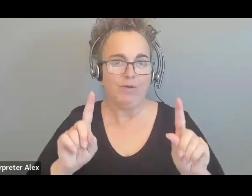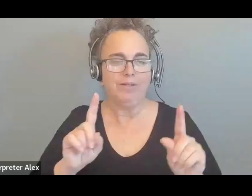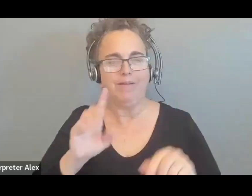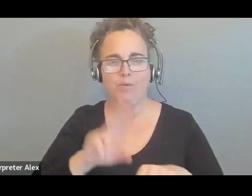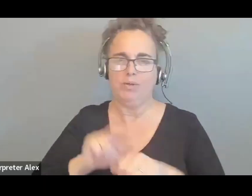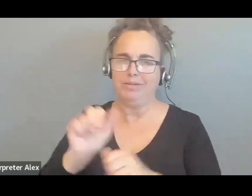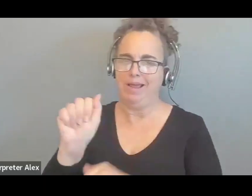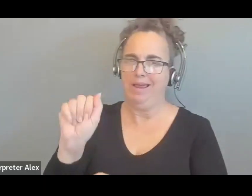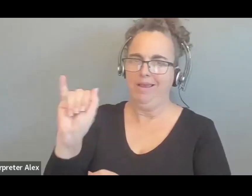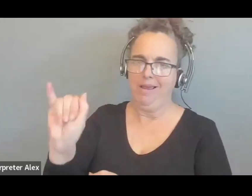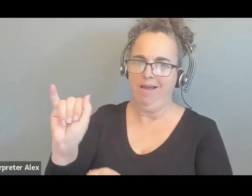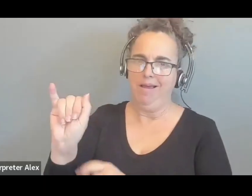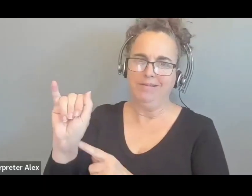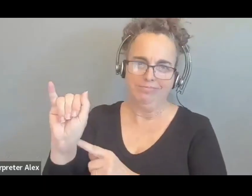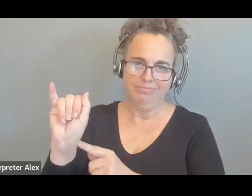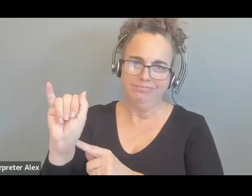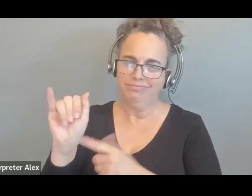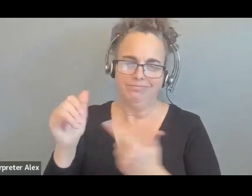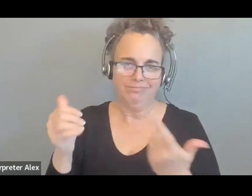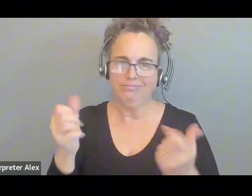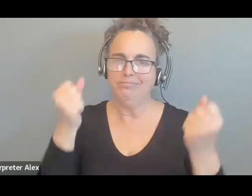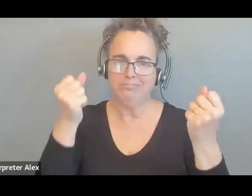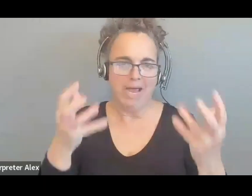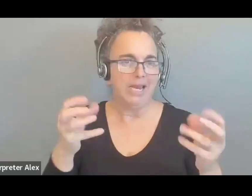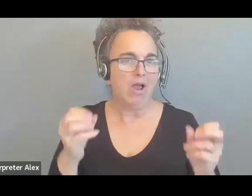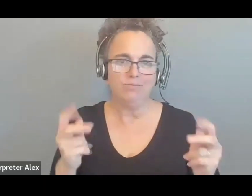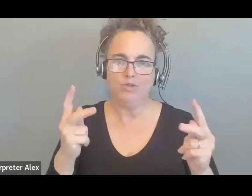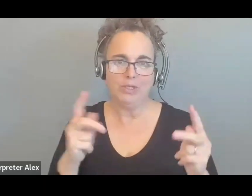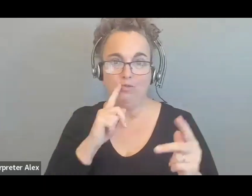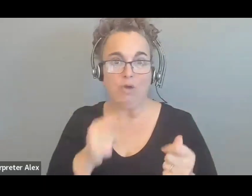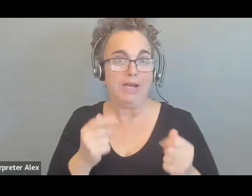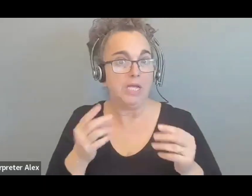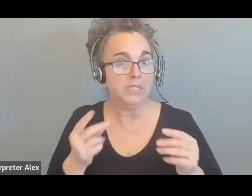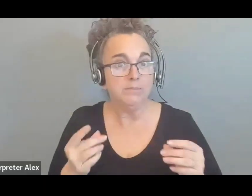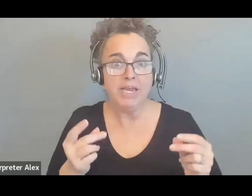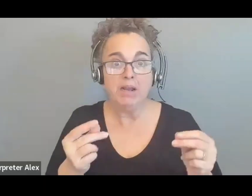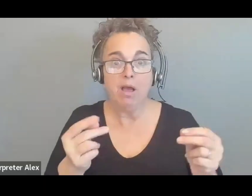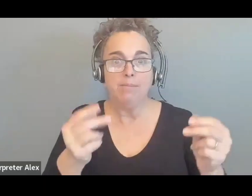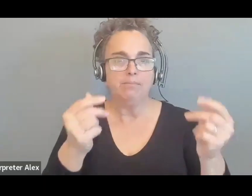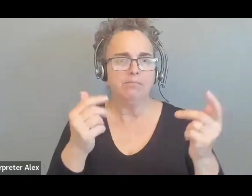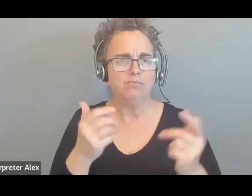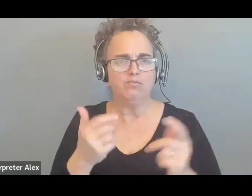and everything coming in, there's a lot of opportunity to speed up things like moving from old technology